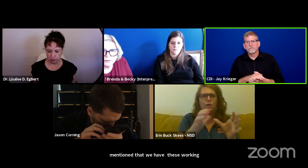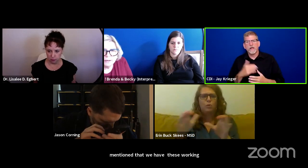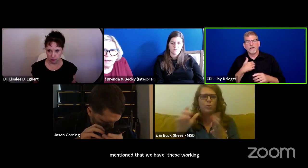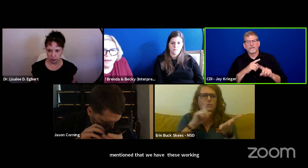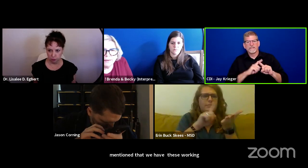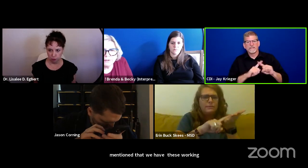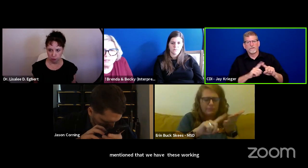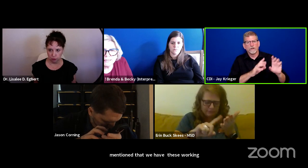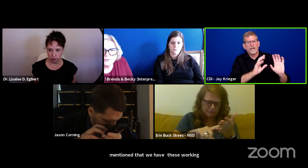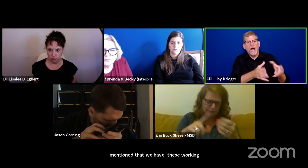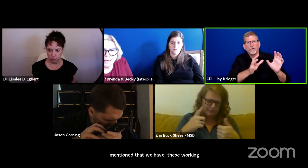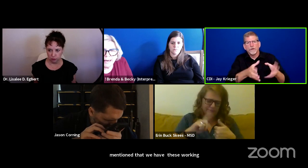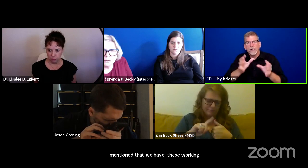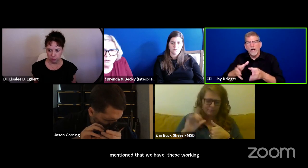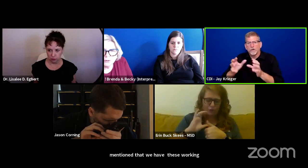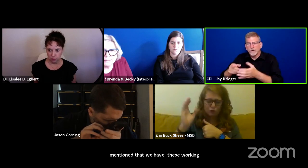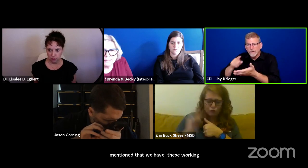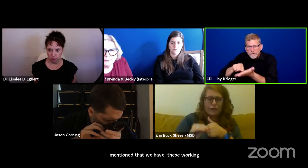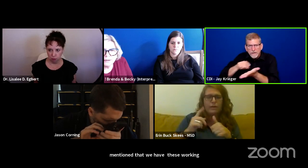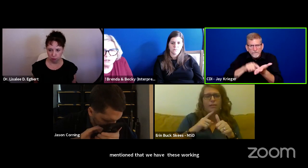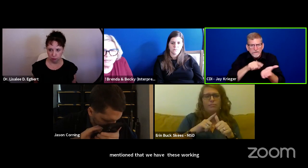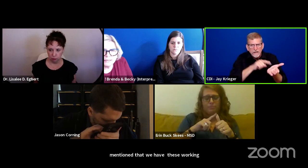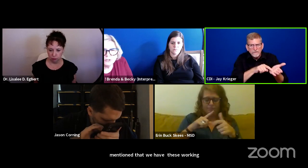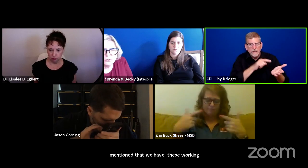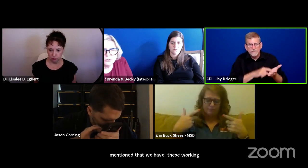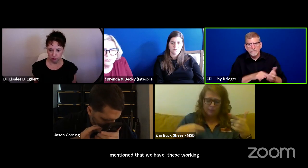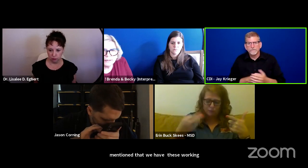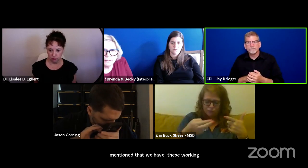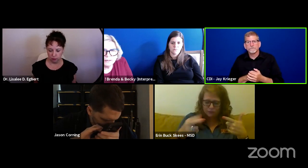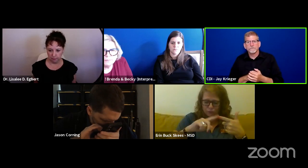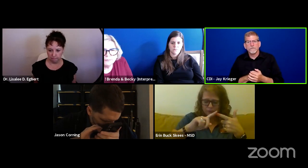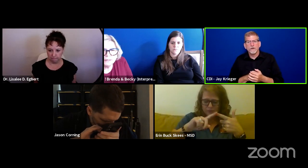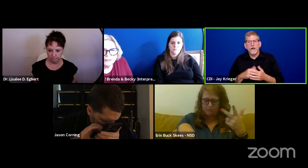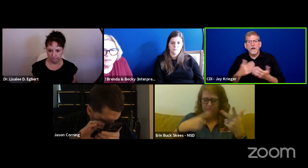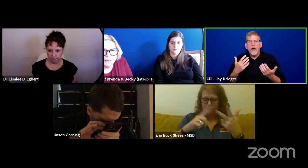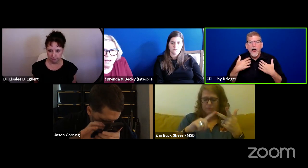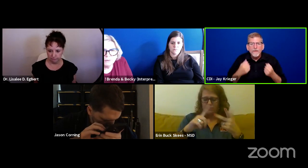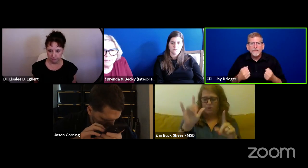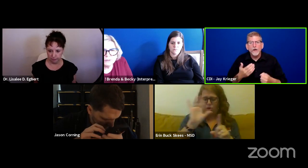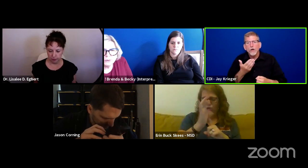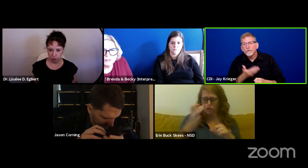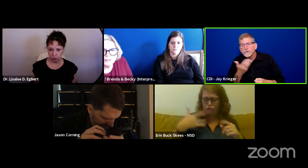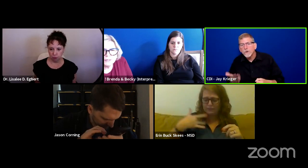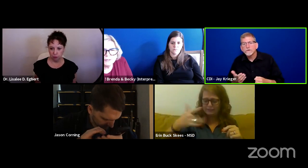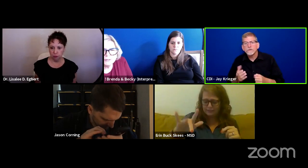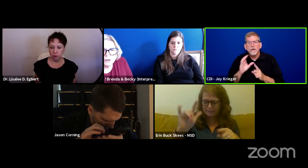year. There are six different categories that they are checking into: Curriculum, resources,